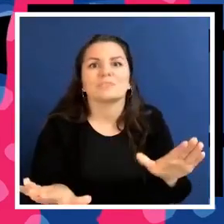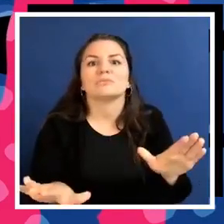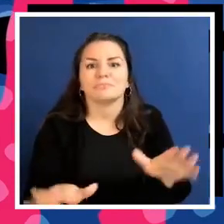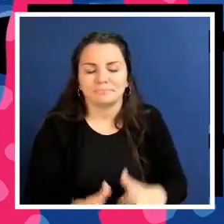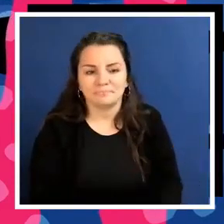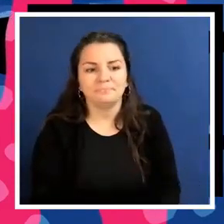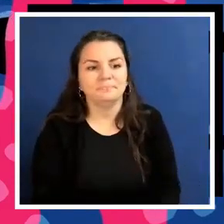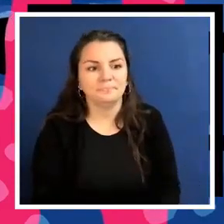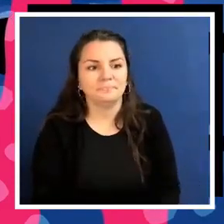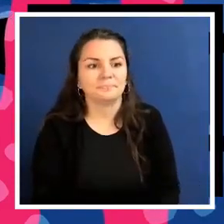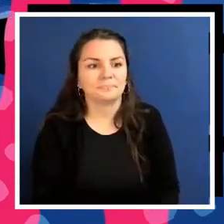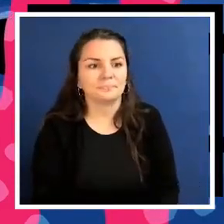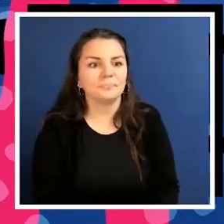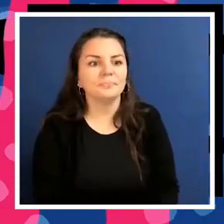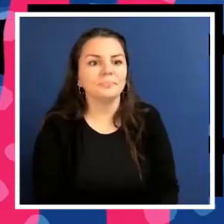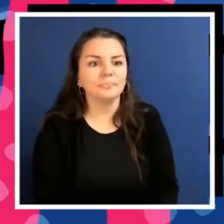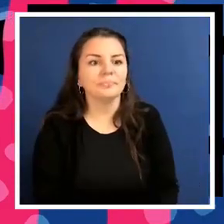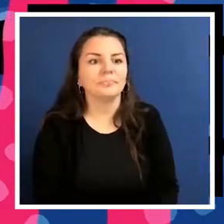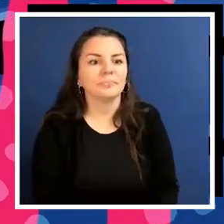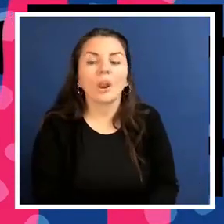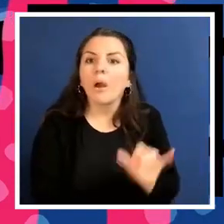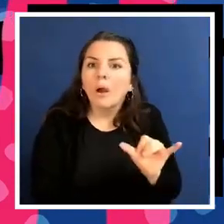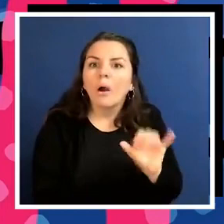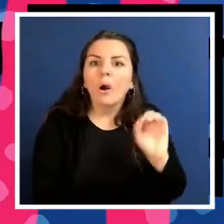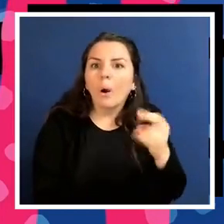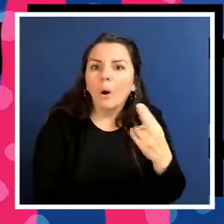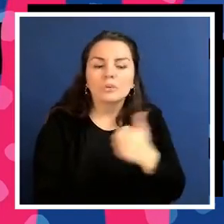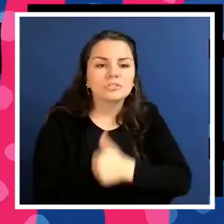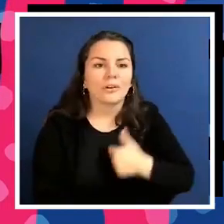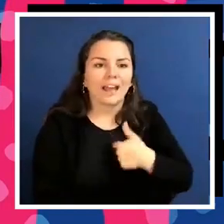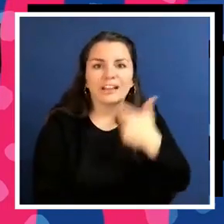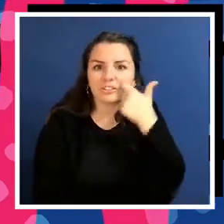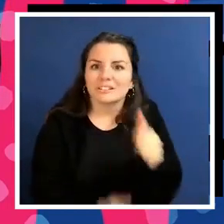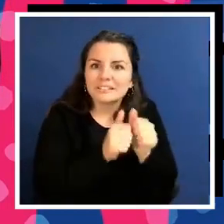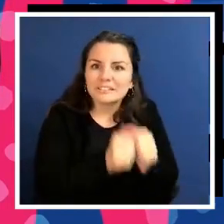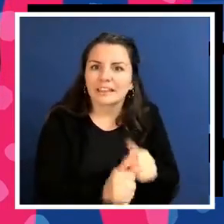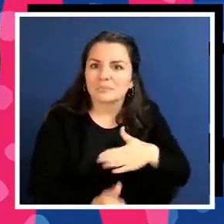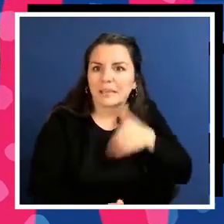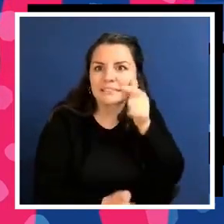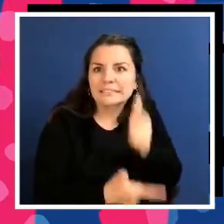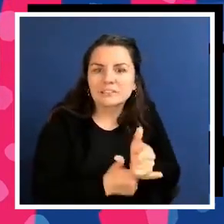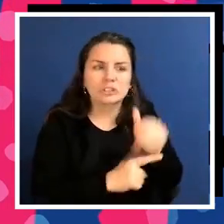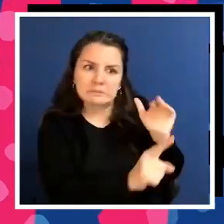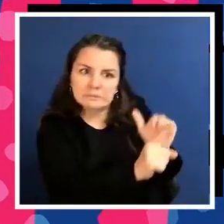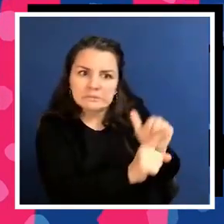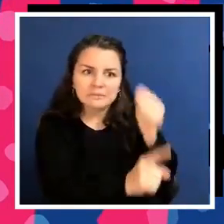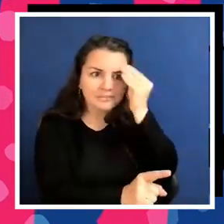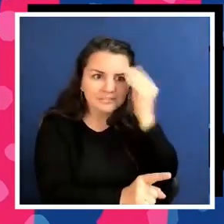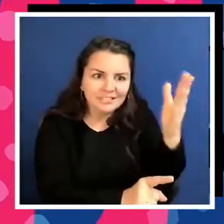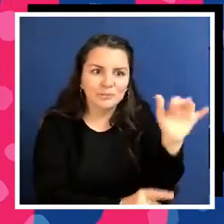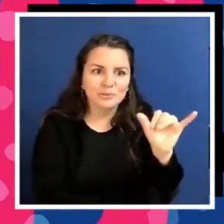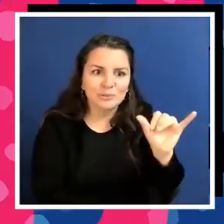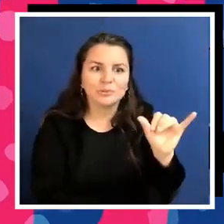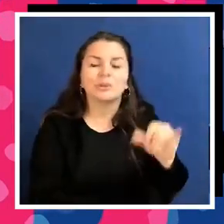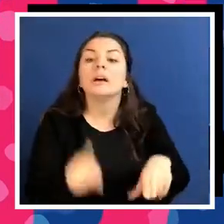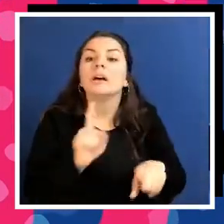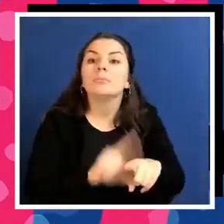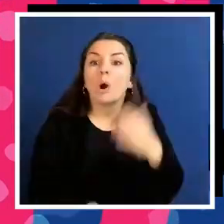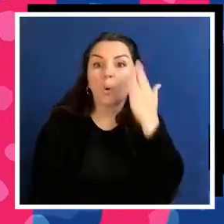LEARN MORE.